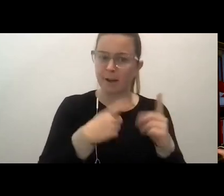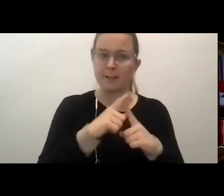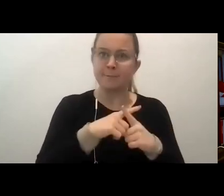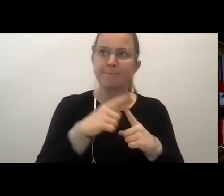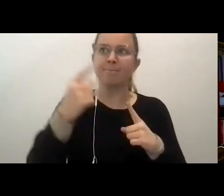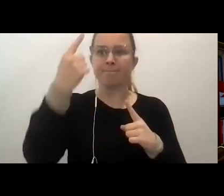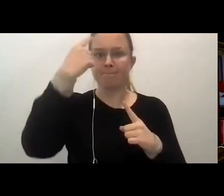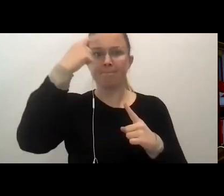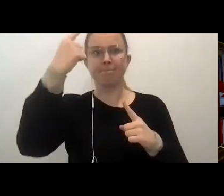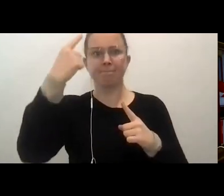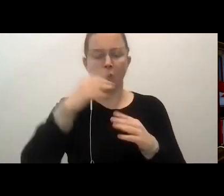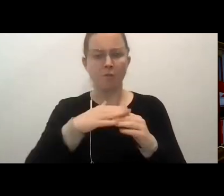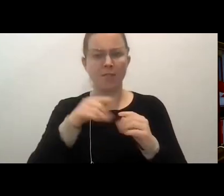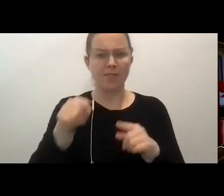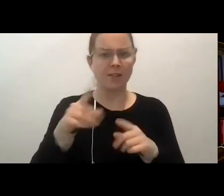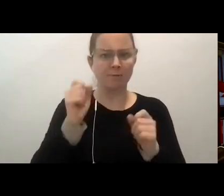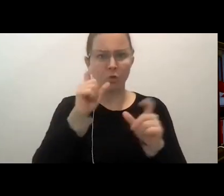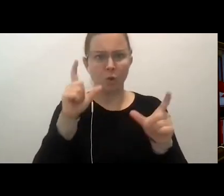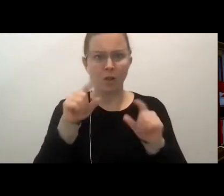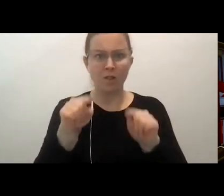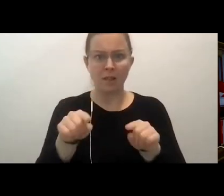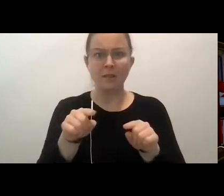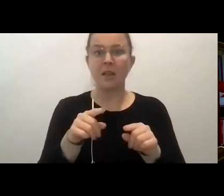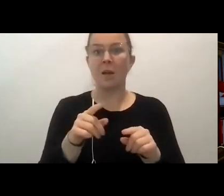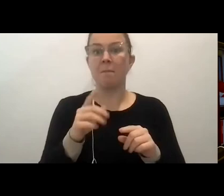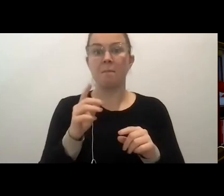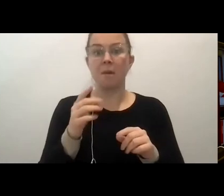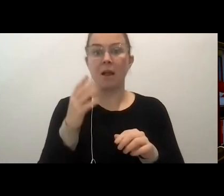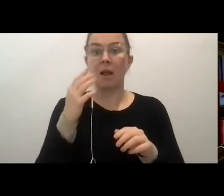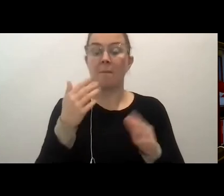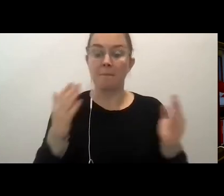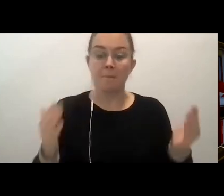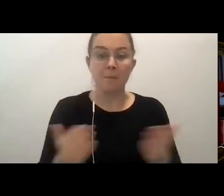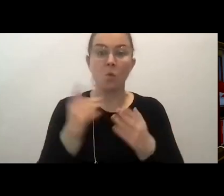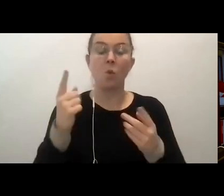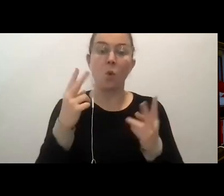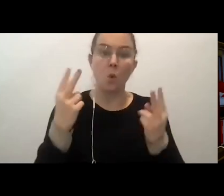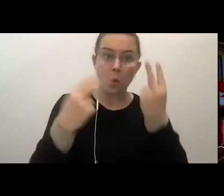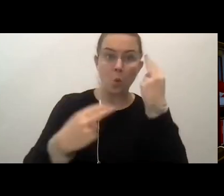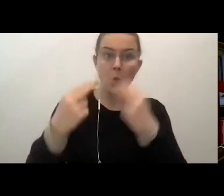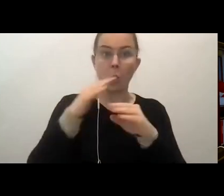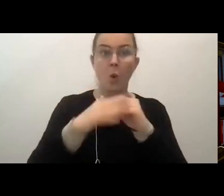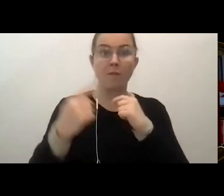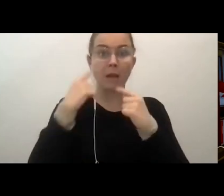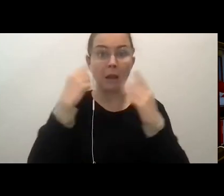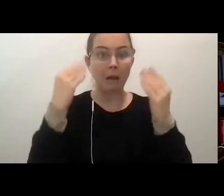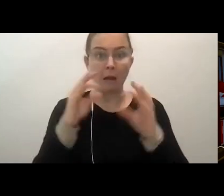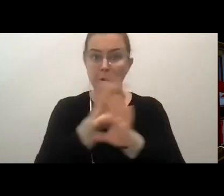But I was never screened for hearing loss. Nobody looked out for the signs and so